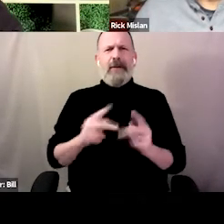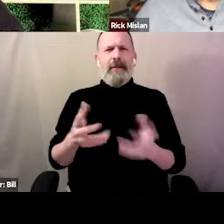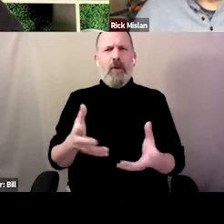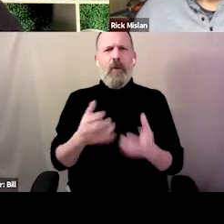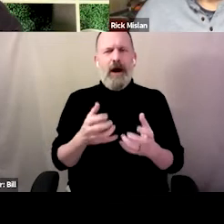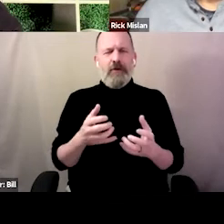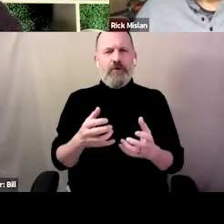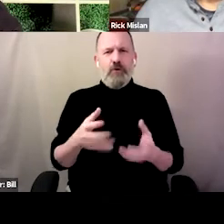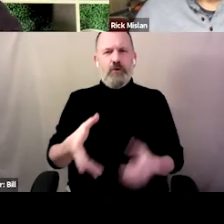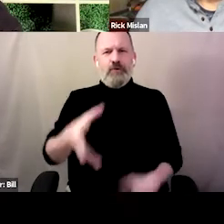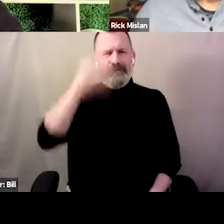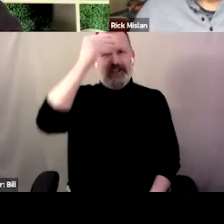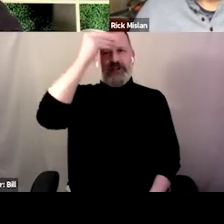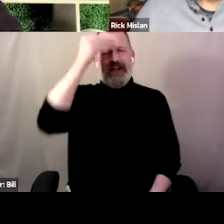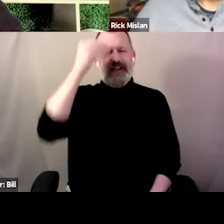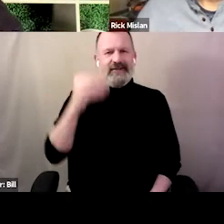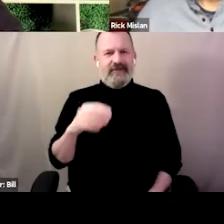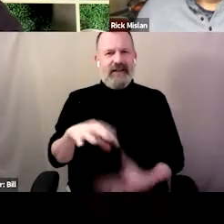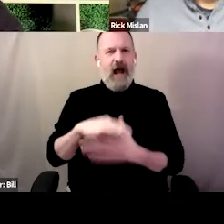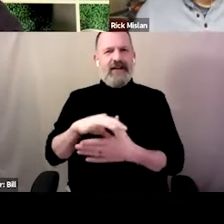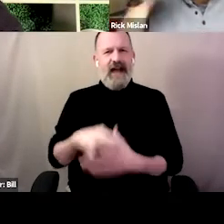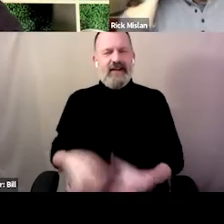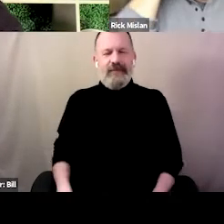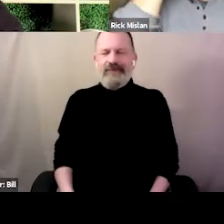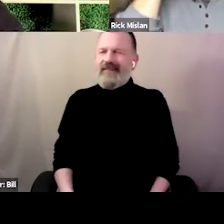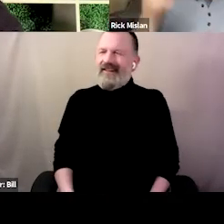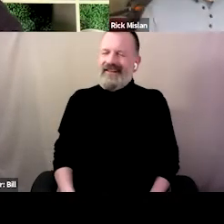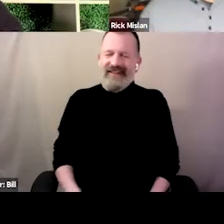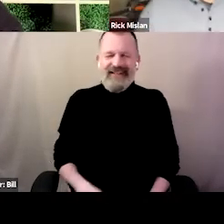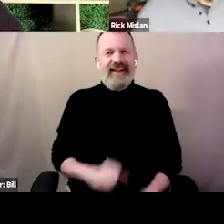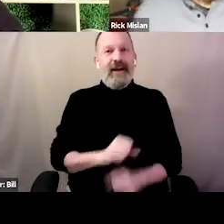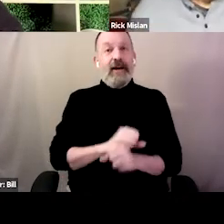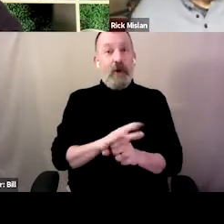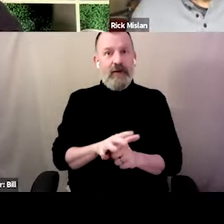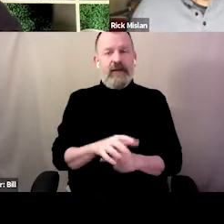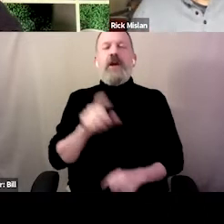CalebBarlow: You know, the funny thing with Cove, it is, it has to be well produced right now so